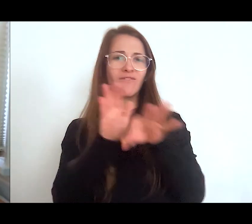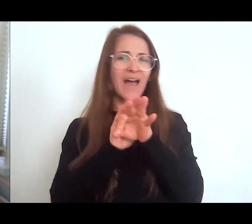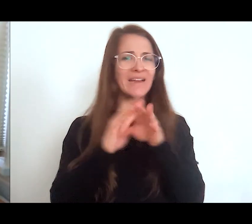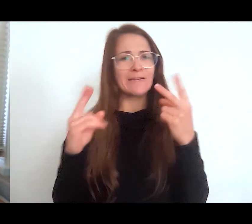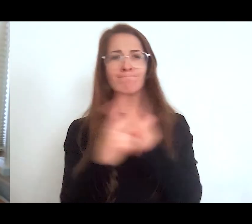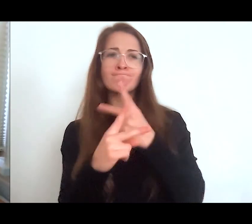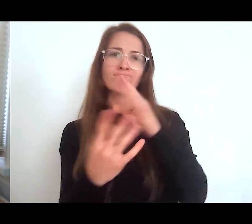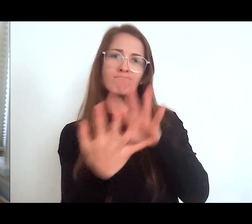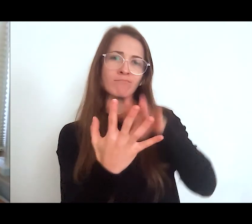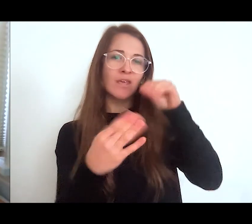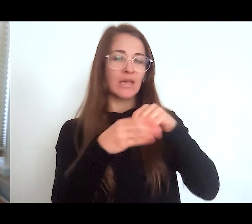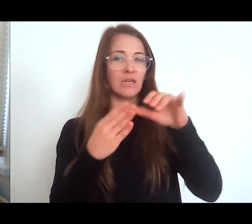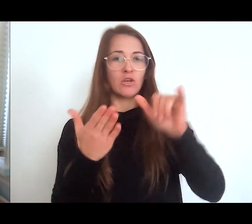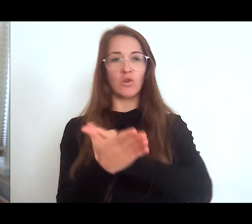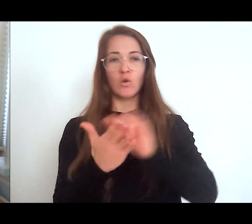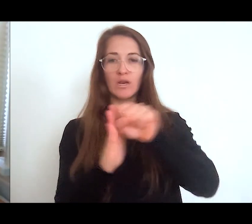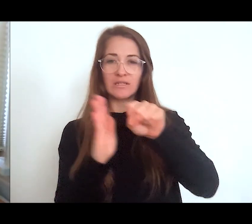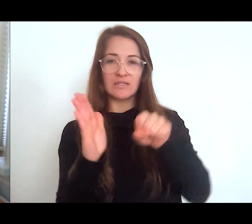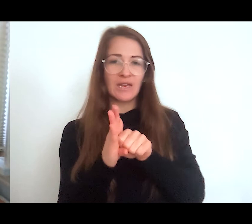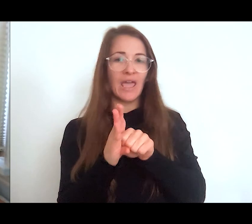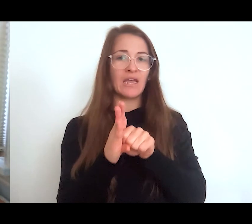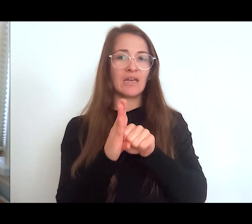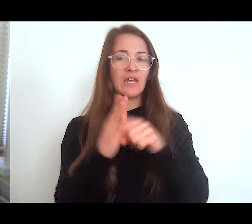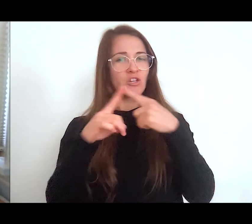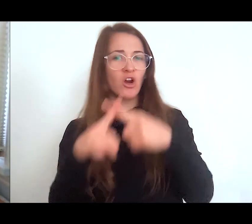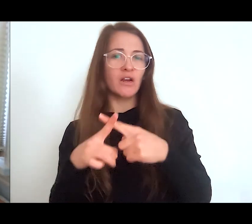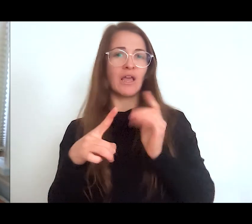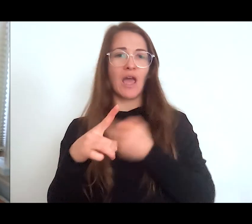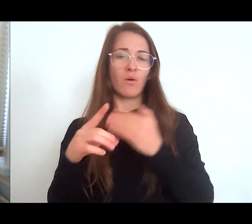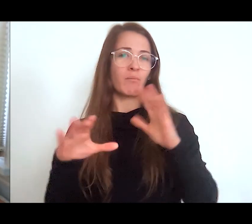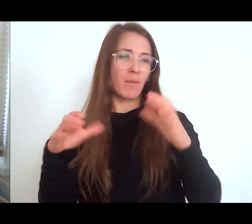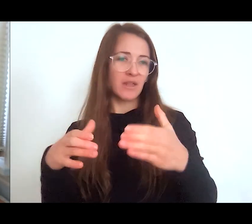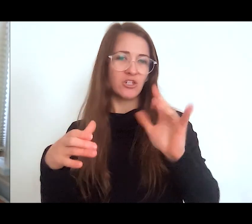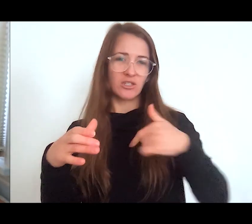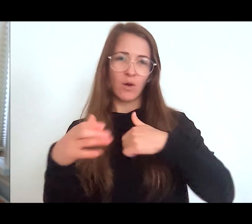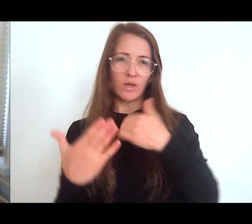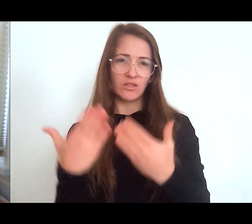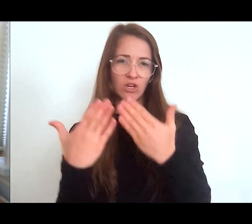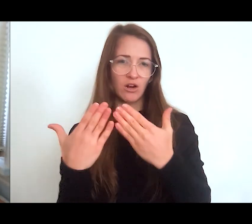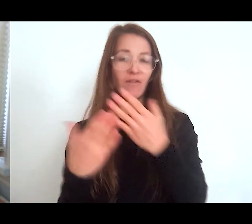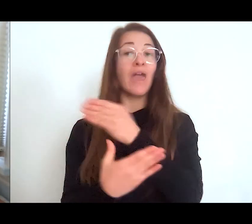RESEARCH TO SEE WHICH ISSUES THAT WE ARE FINDING OUT FACING